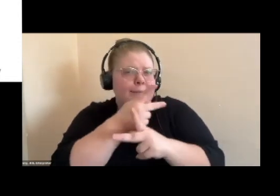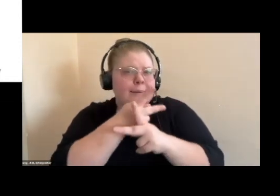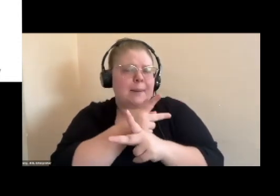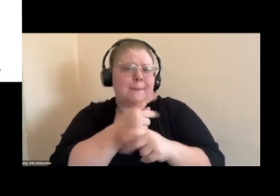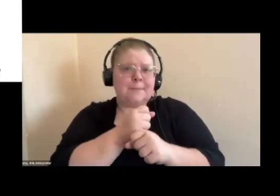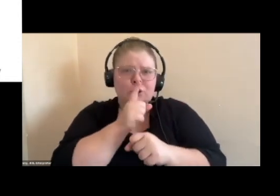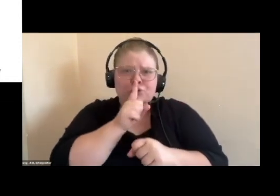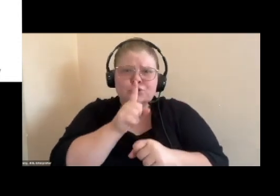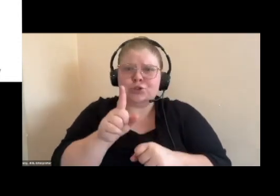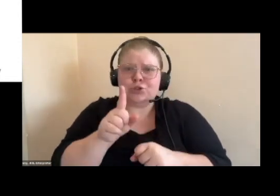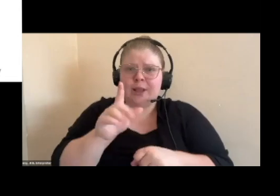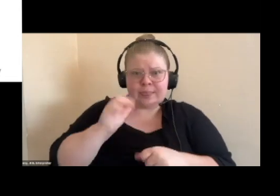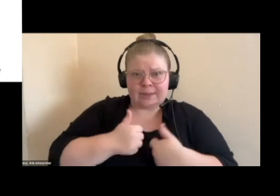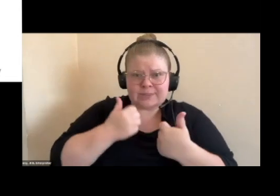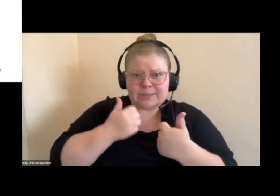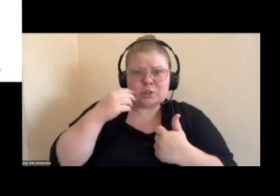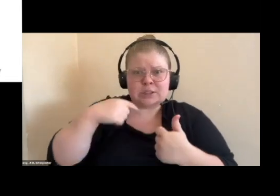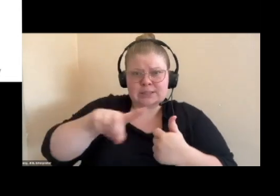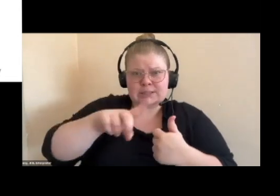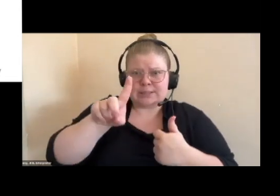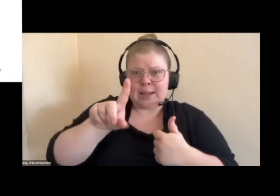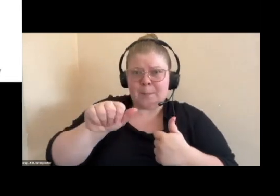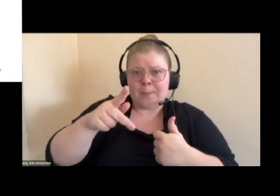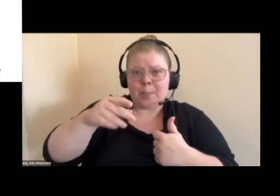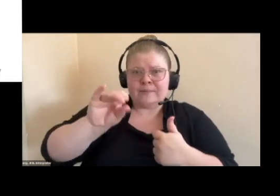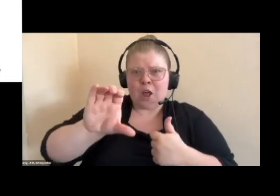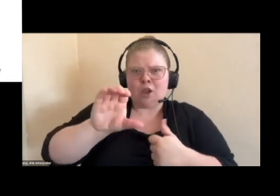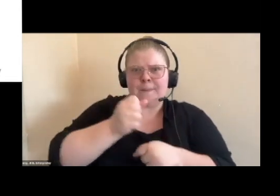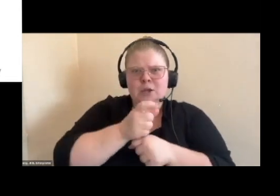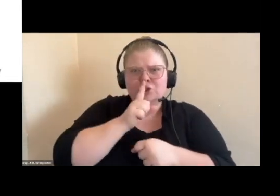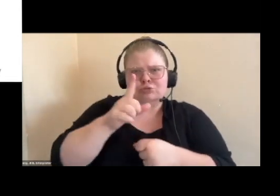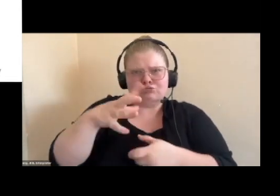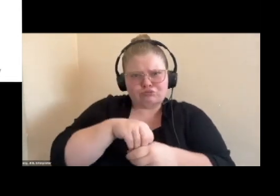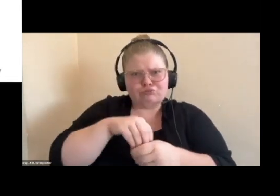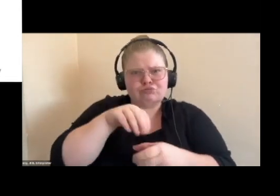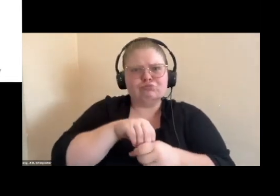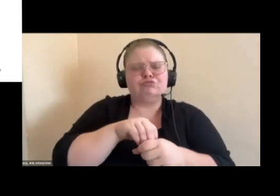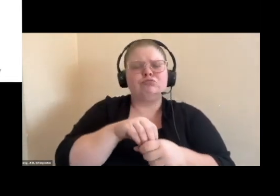of disabled people of color who have expertise in the specific